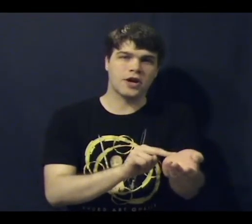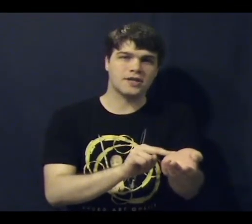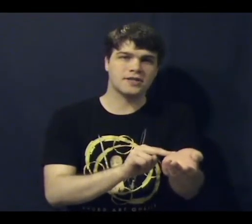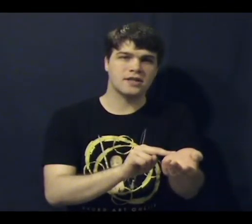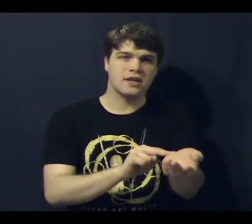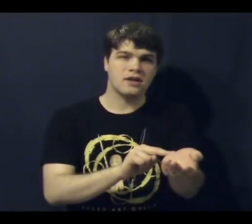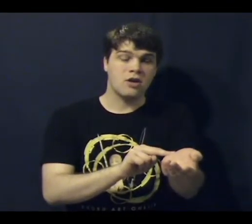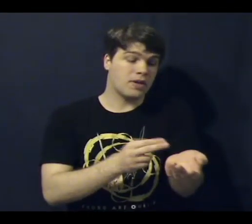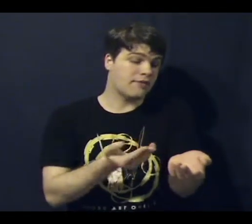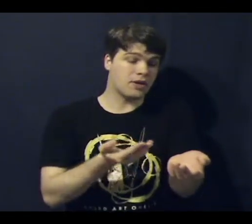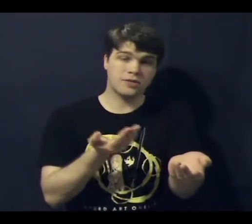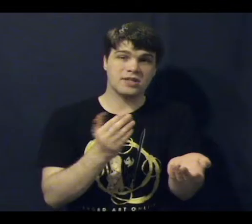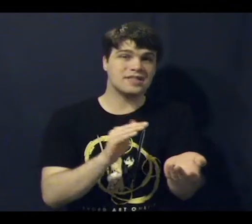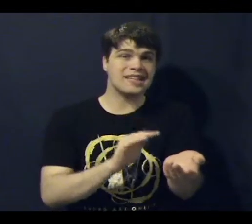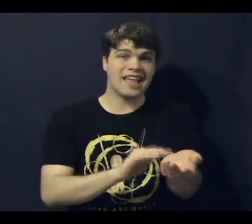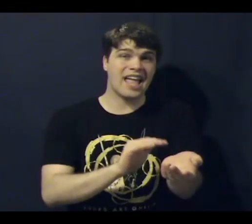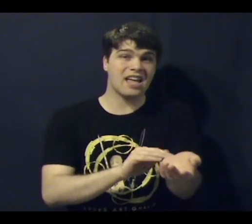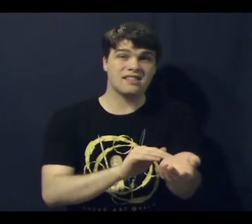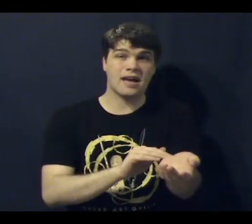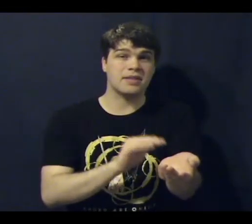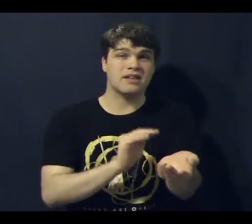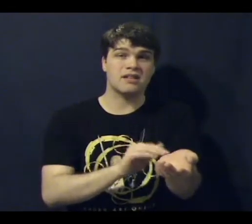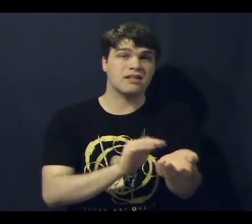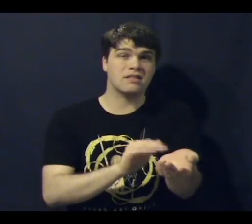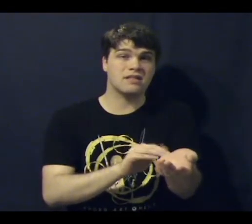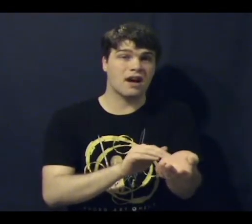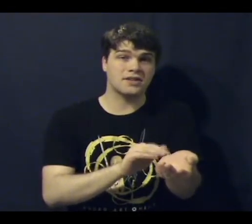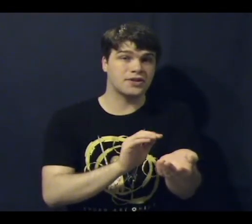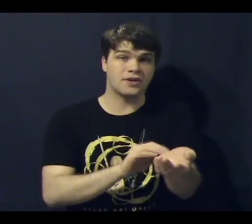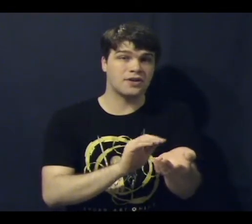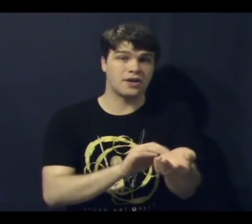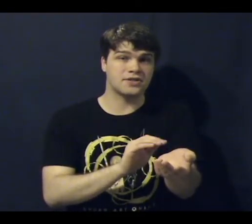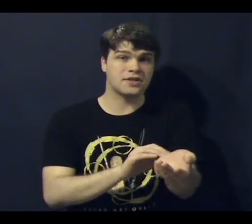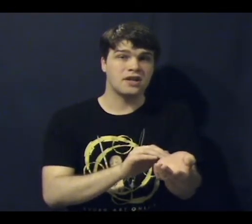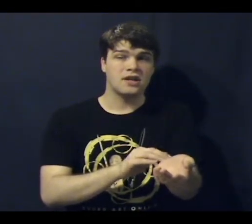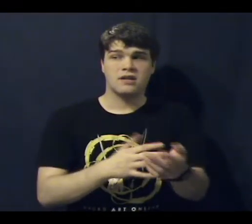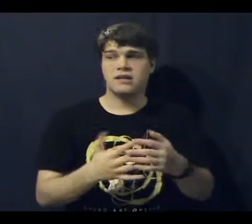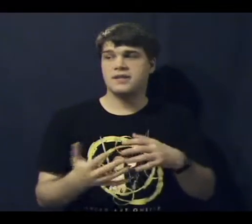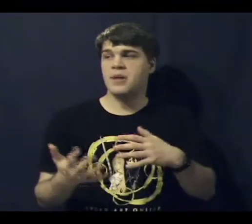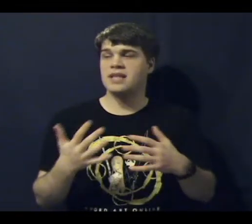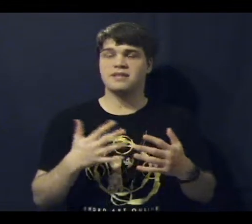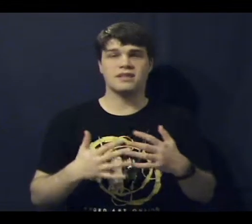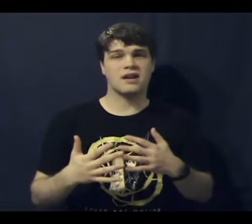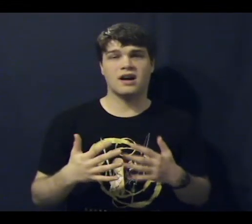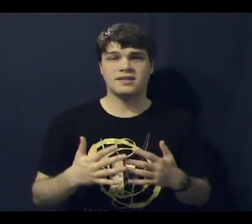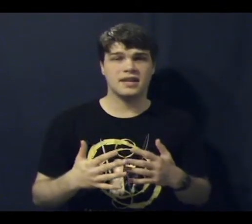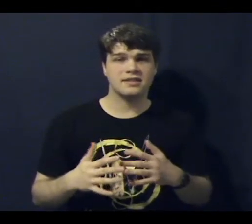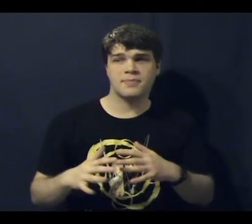but I've also just seen a hand tapping there. Doctor. Nurse. It depends on the context